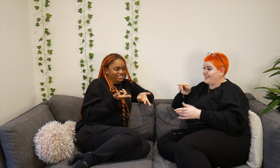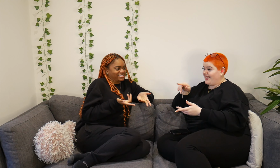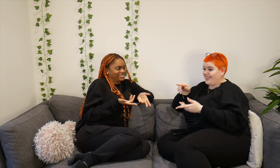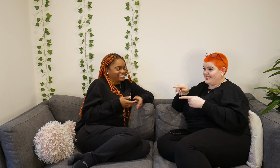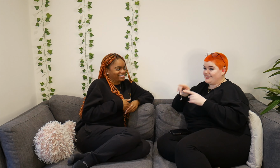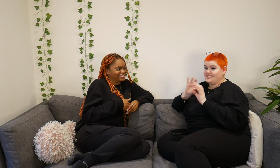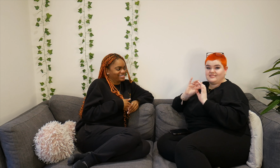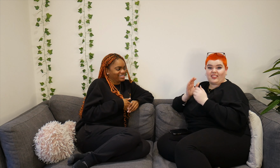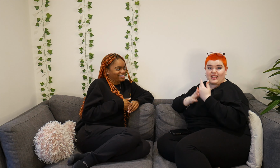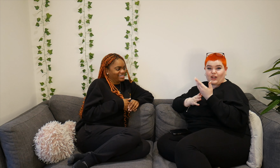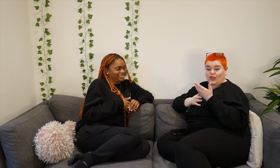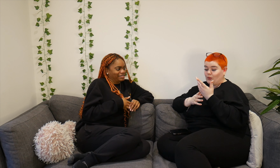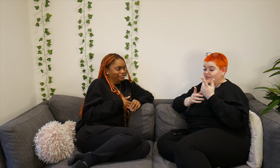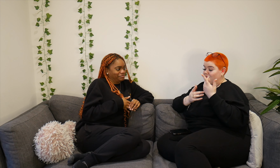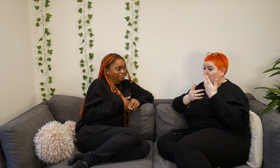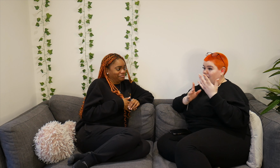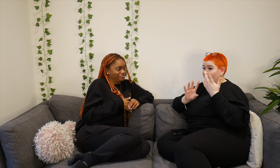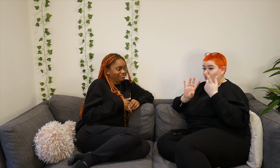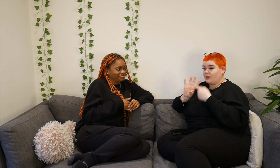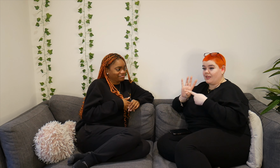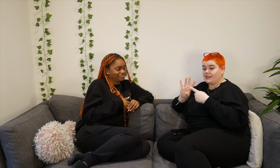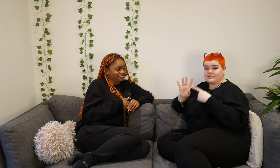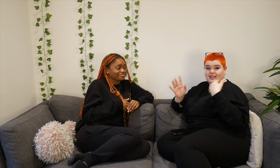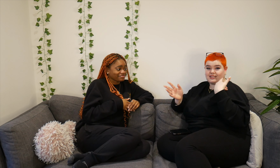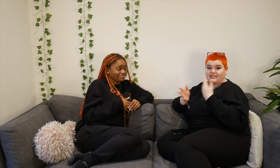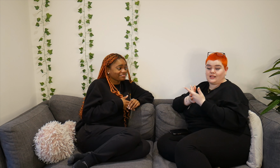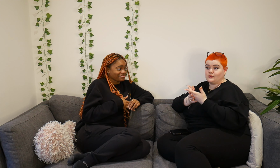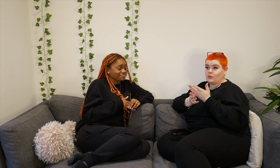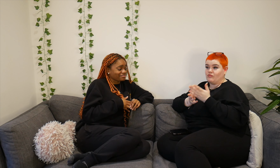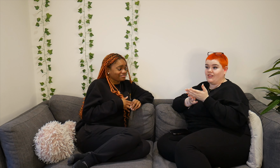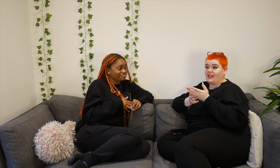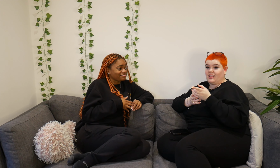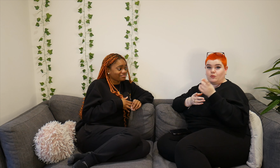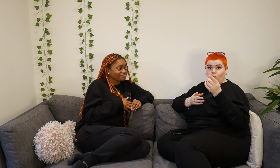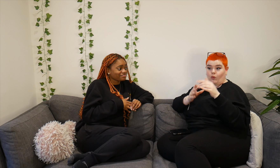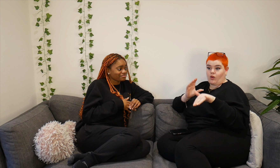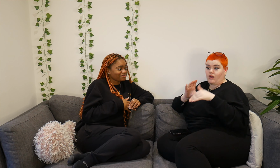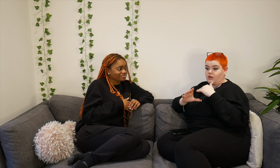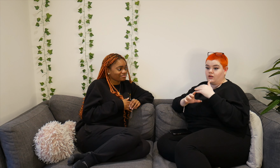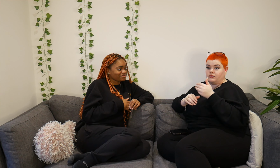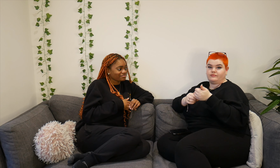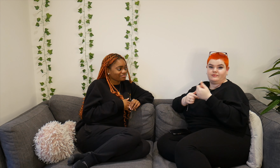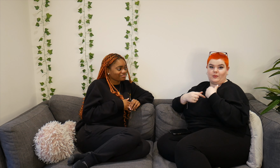This is nothing new, it's been happening for years and years. So really, your submission is like,